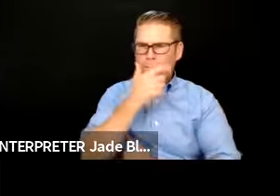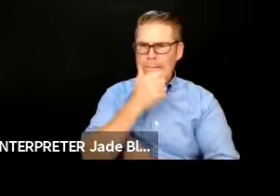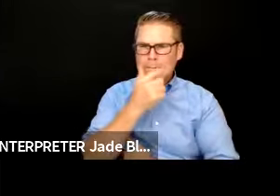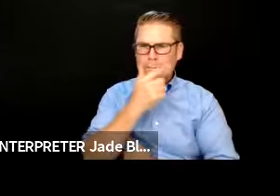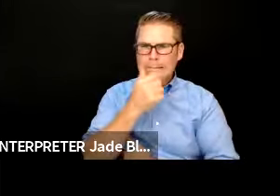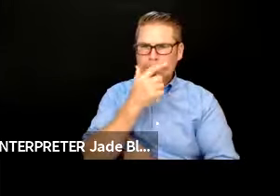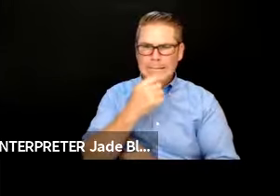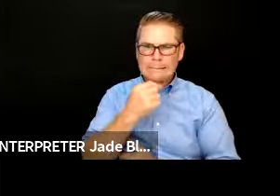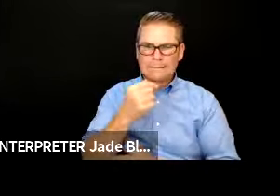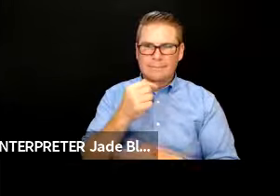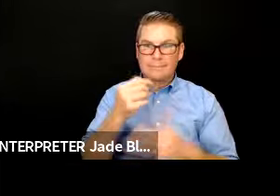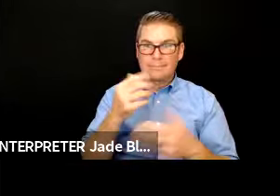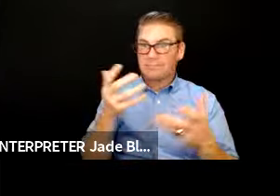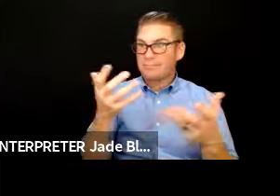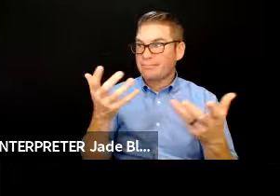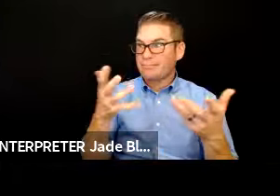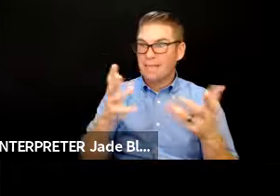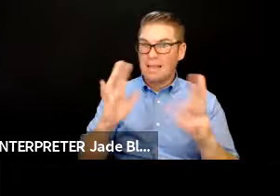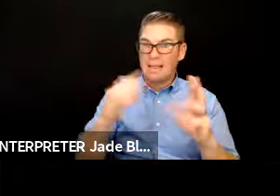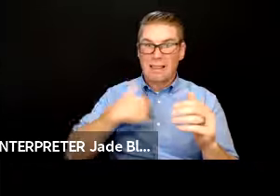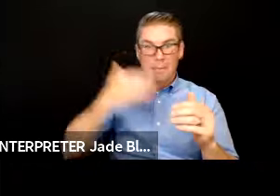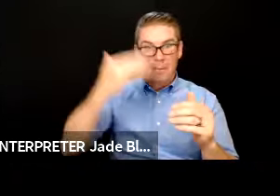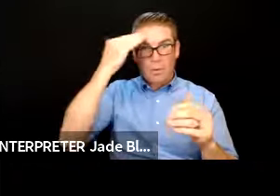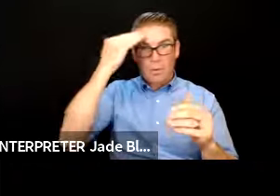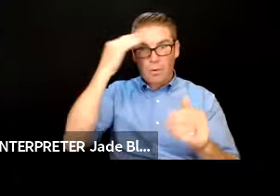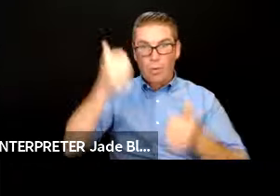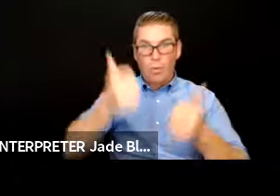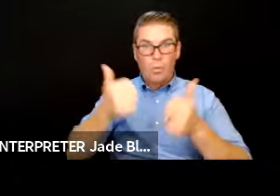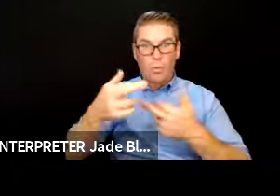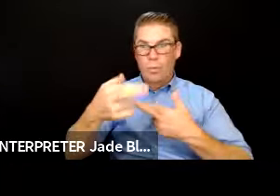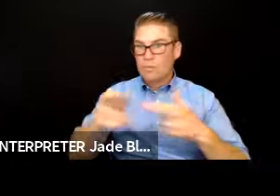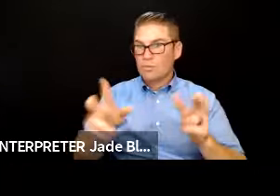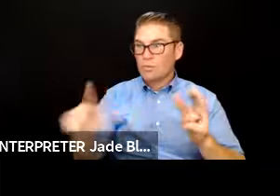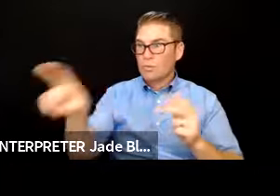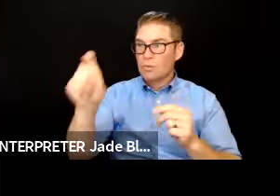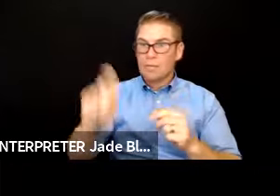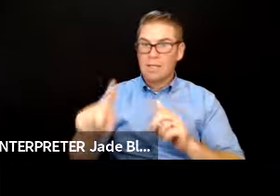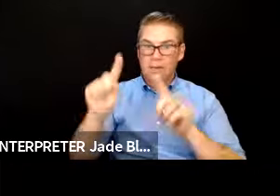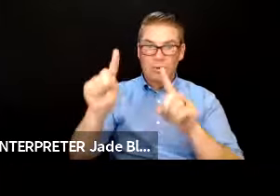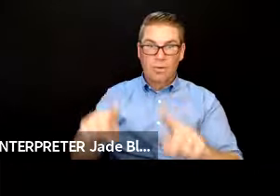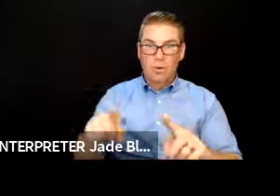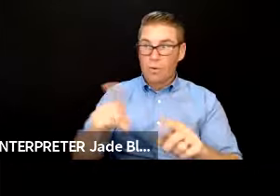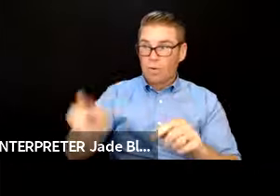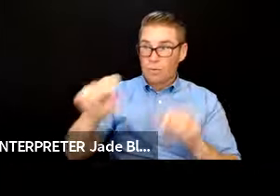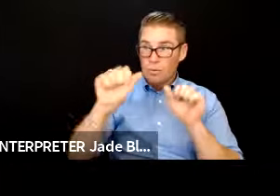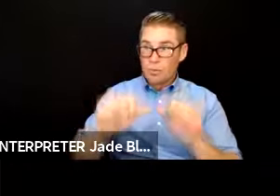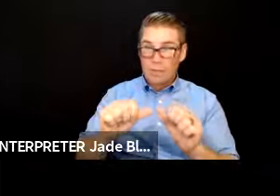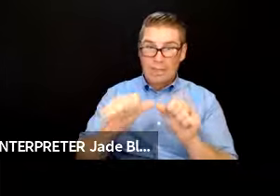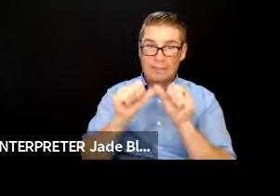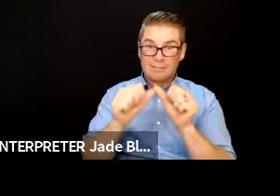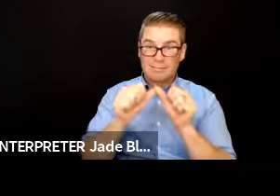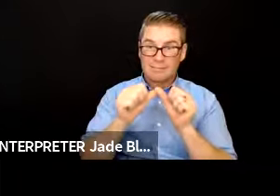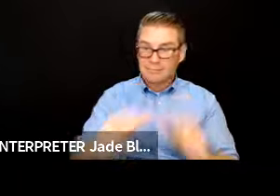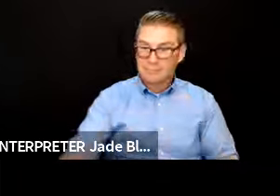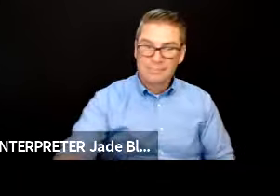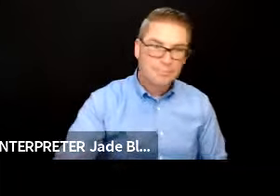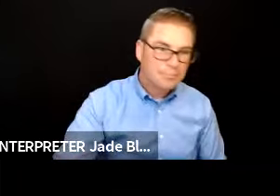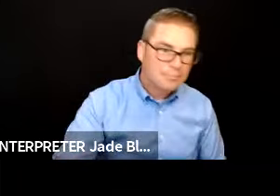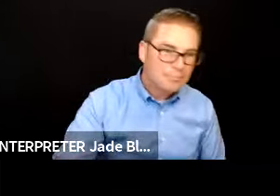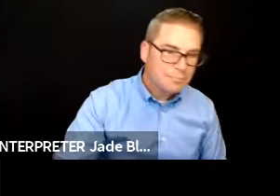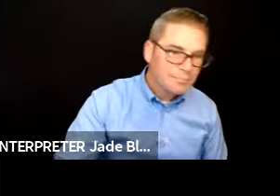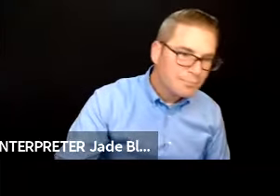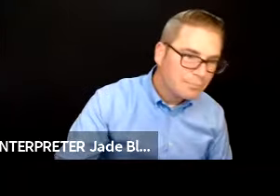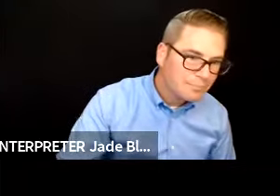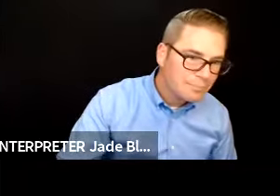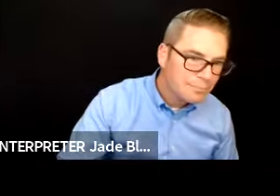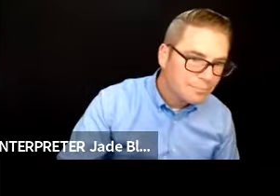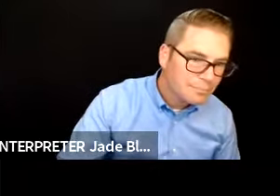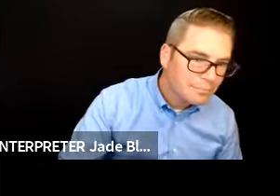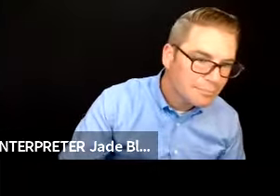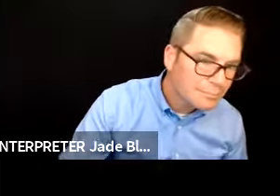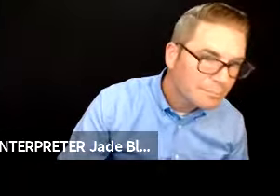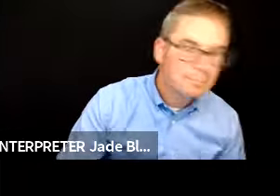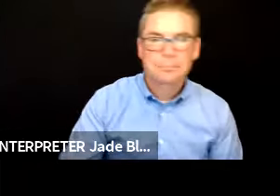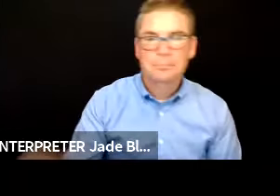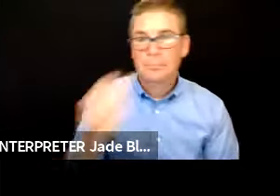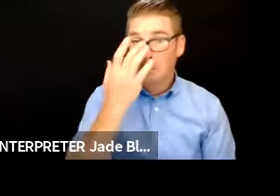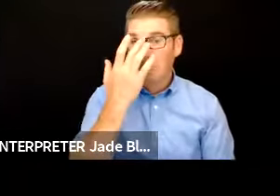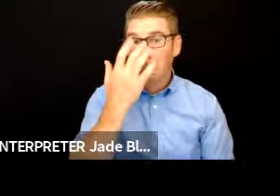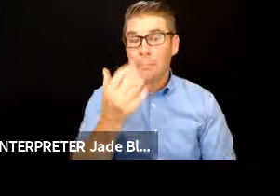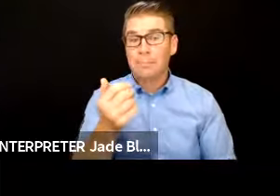Definitely. And I should have worked this out with the interpreters.